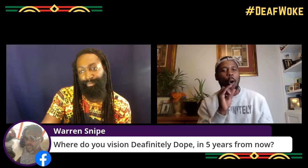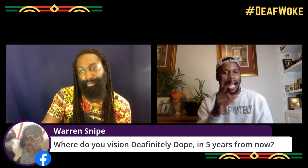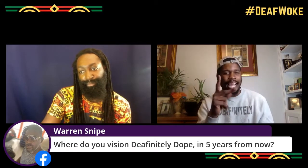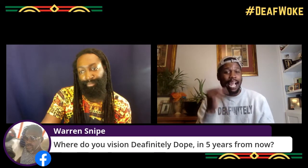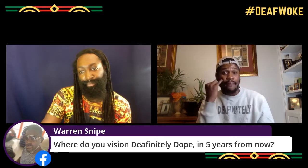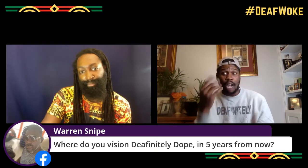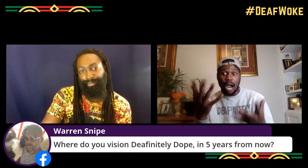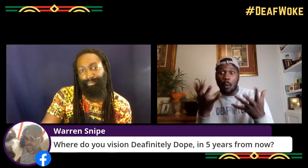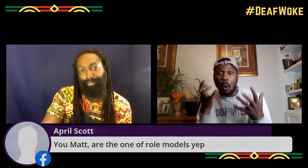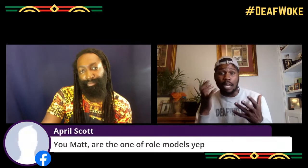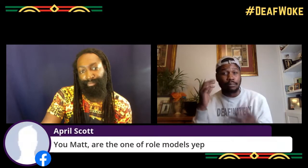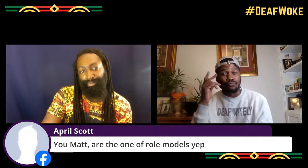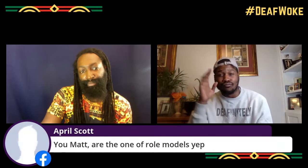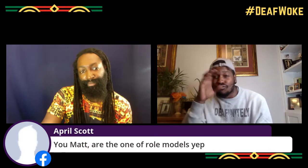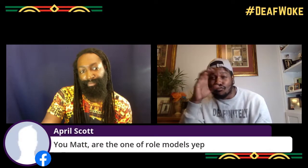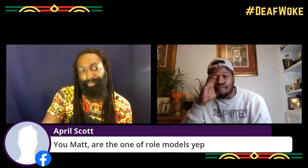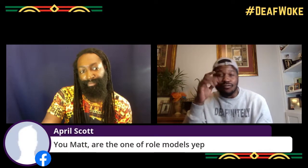that we can set up as a minor.